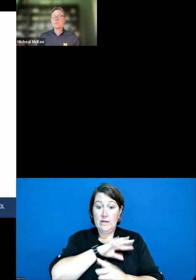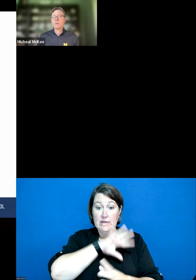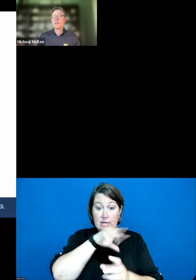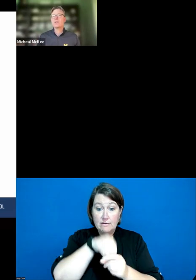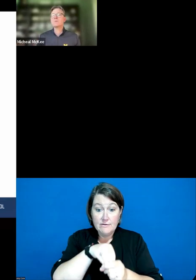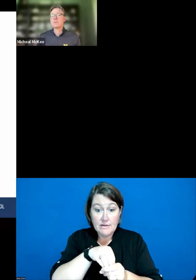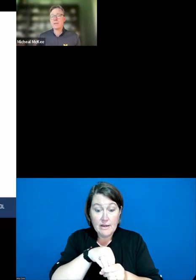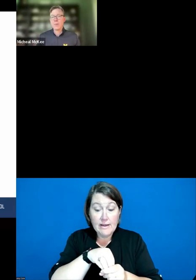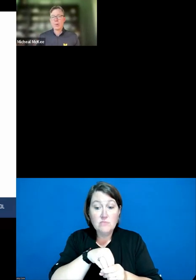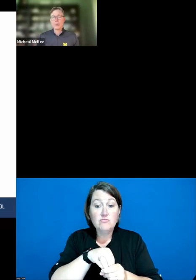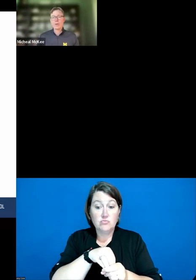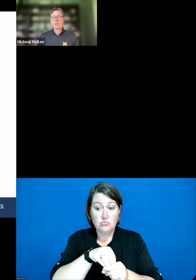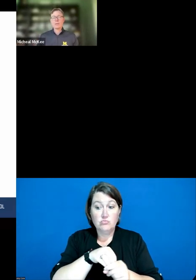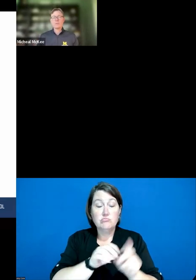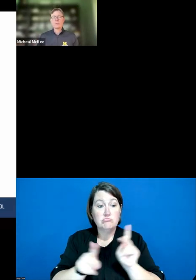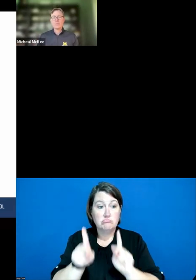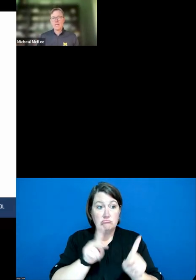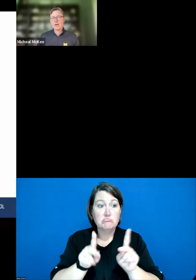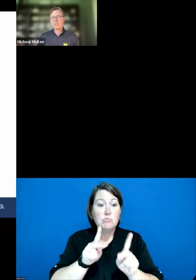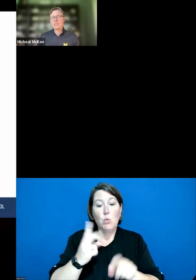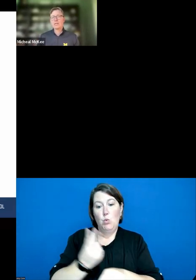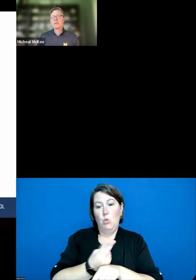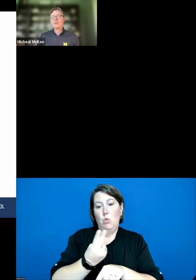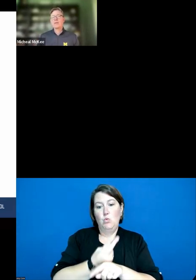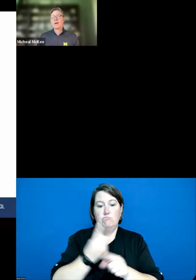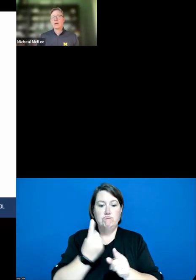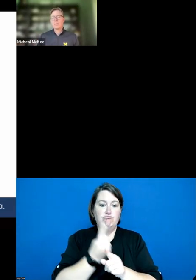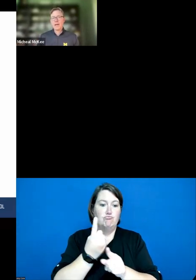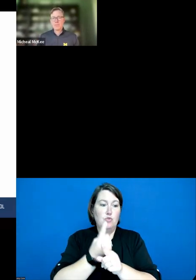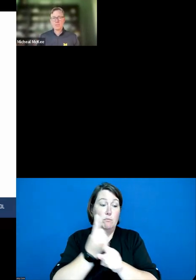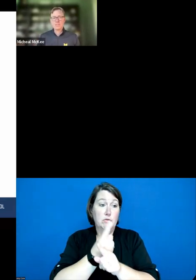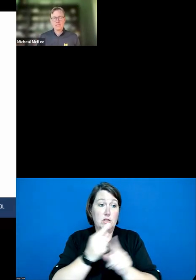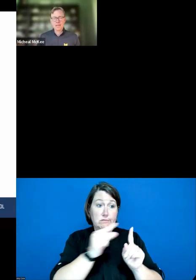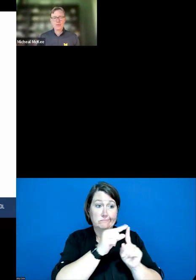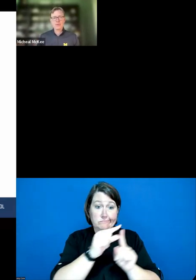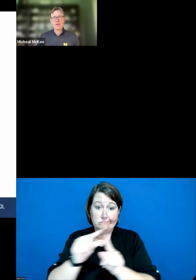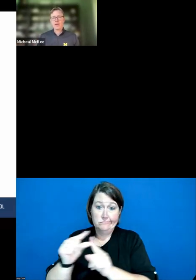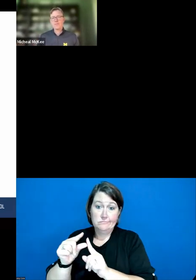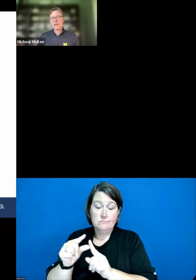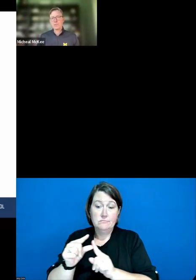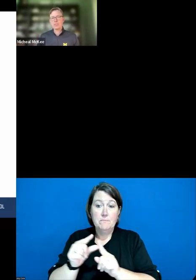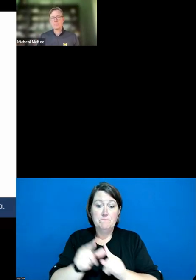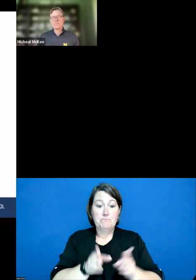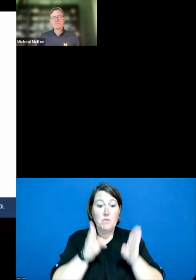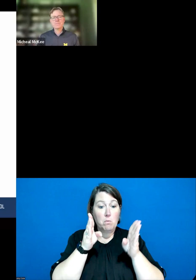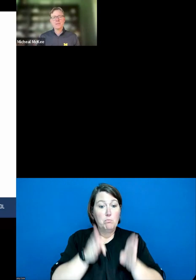so we use the appropriate terminology, have person centered language.